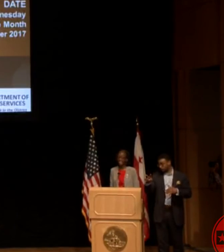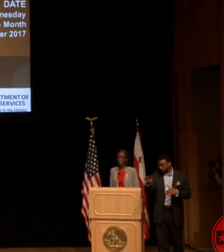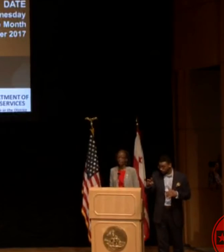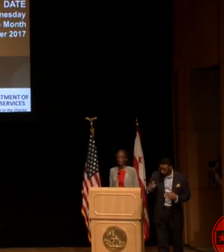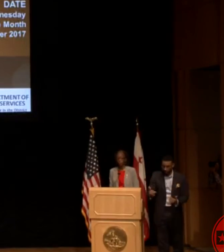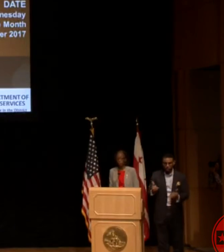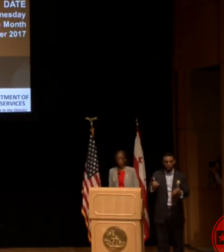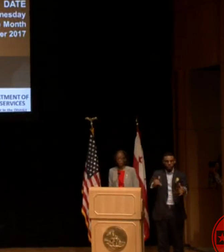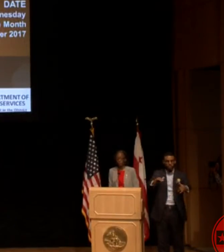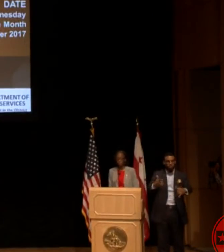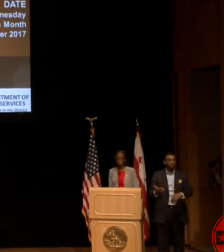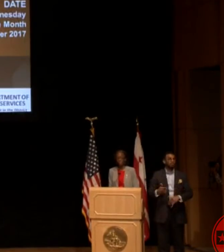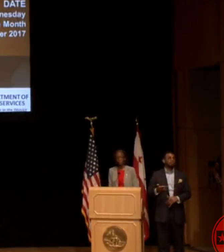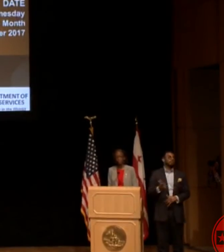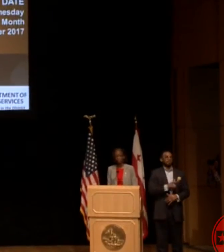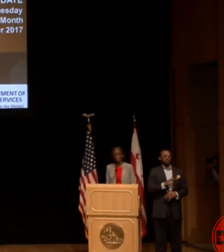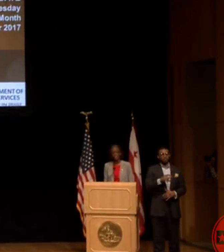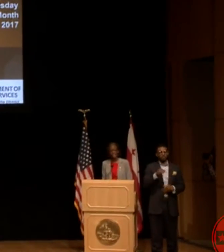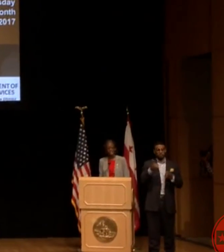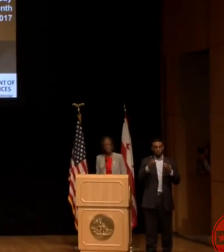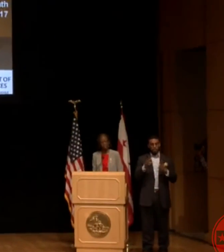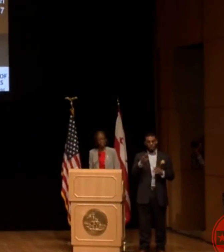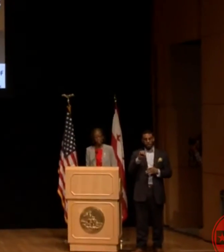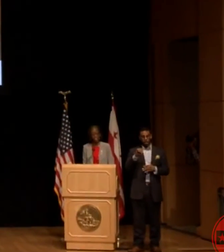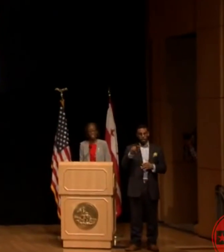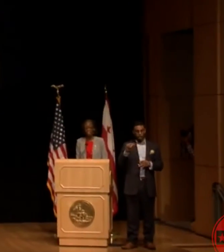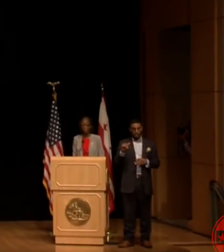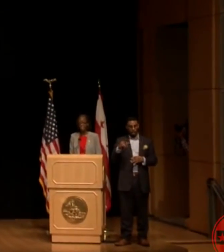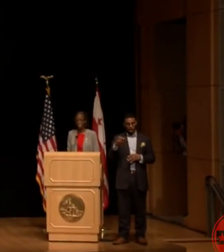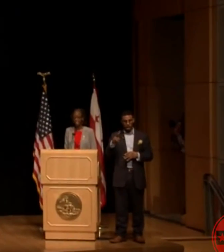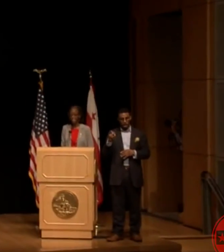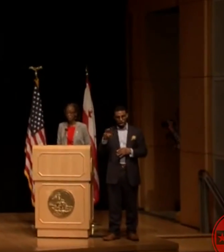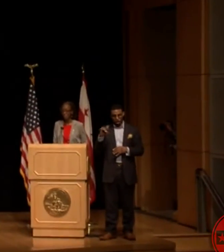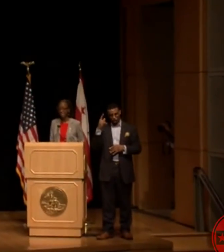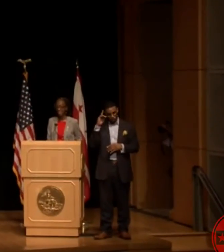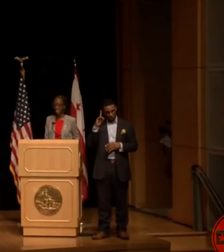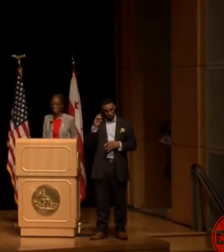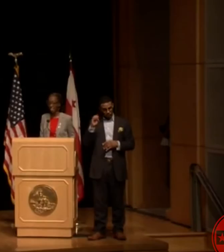AND NOW I WILL TURN IT OVER TO DIRECTOR ANA HARVEY OF DSLBD.